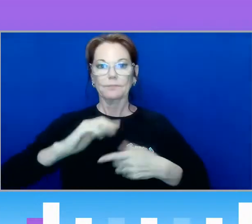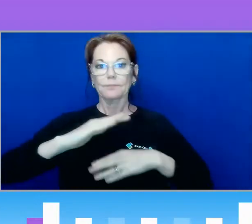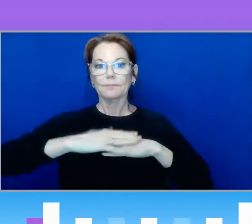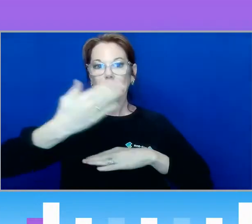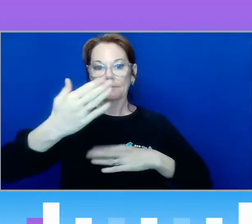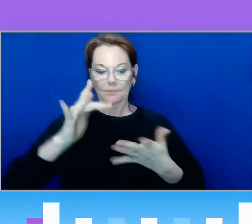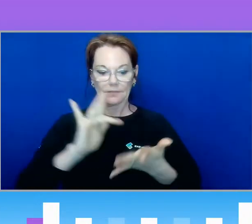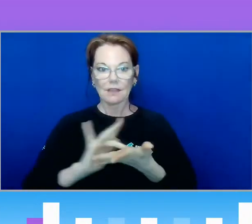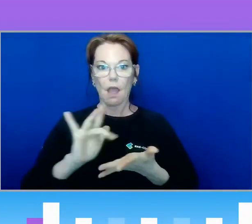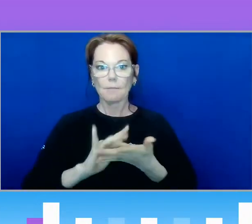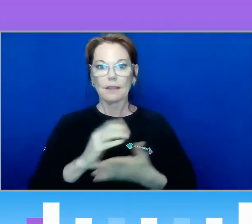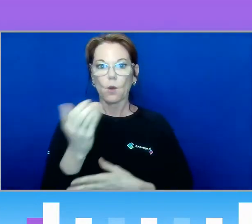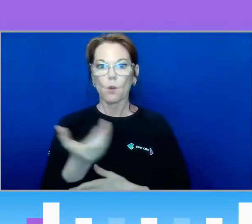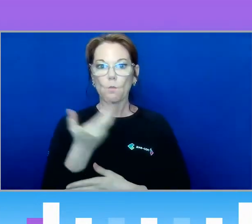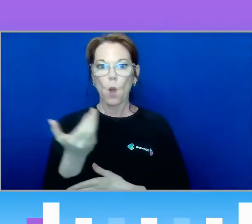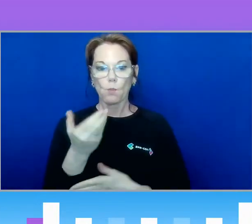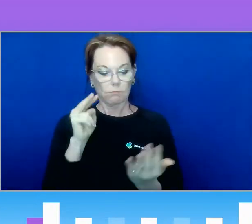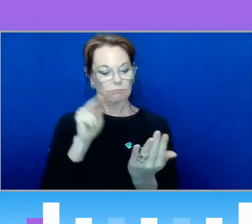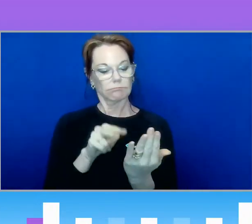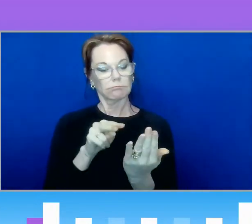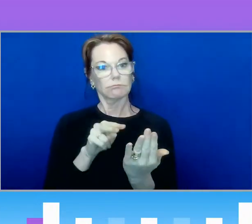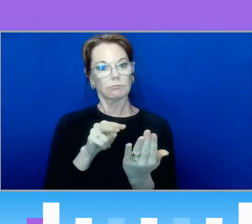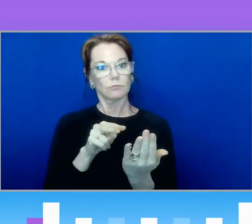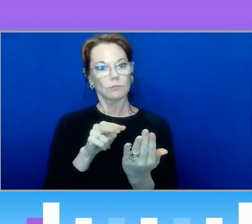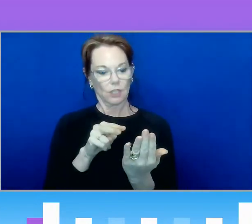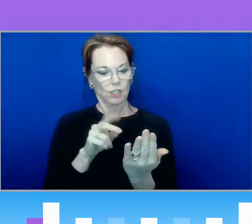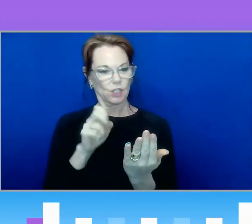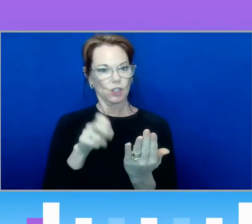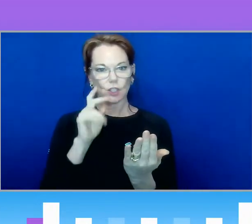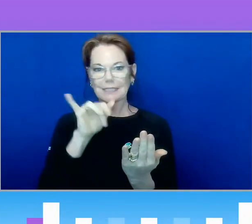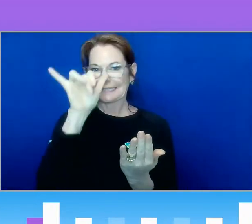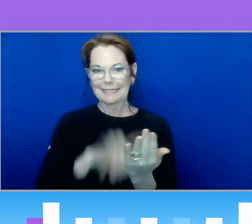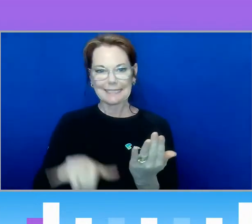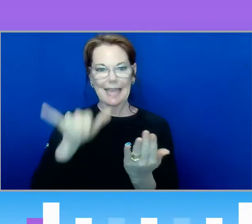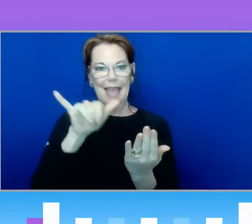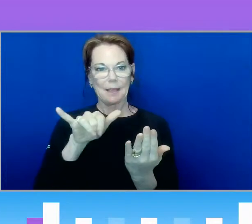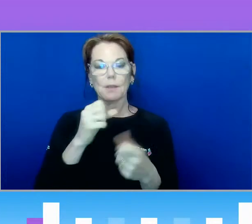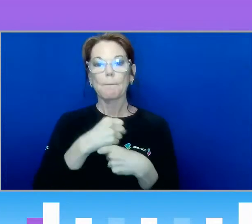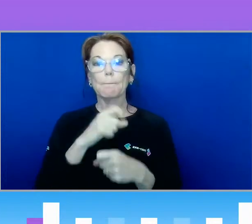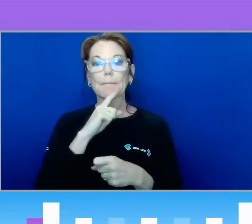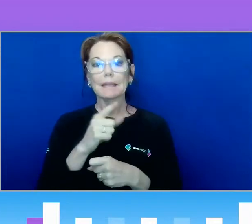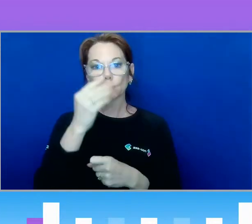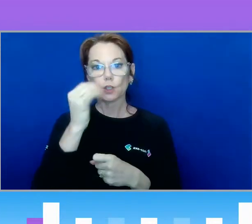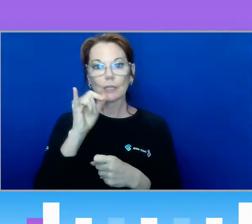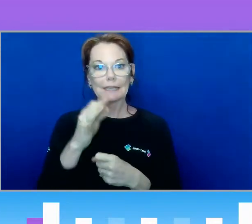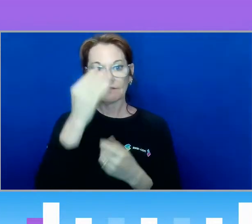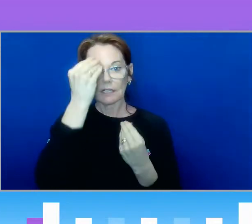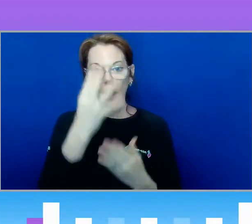or if they're zooming in on a desktop and you're seeing that smaller experience, make sure if content shifts you are capturing